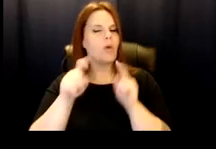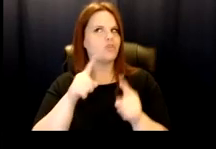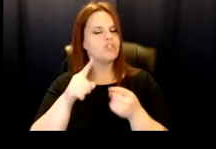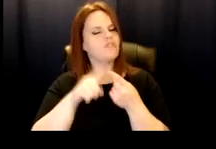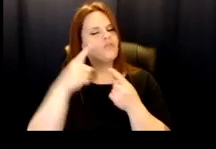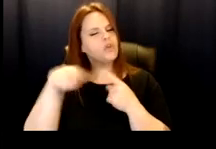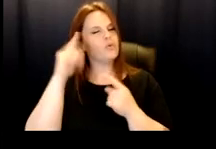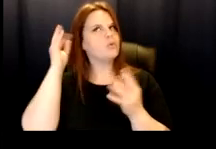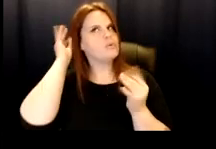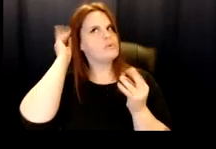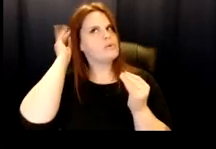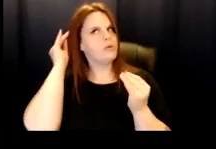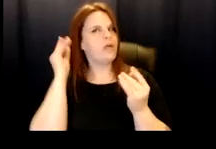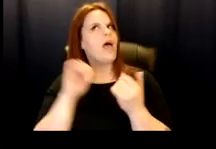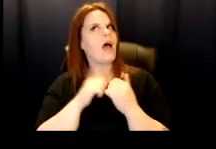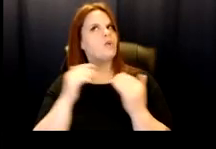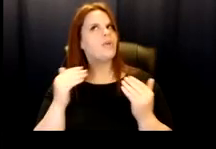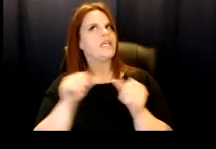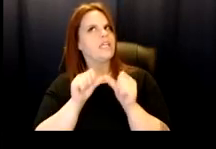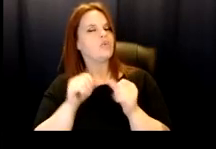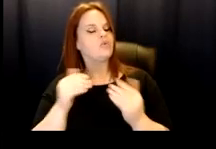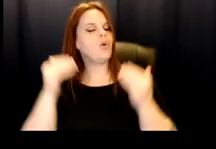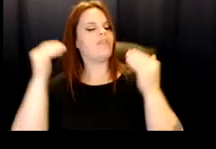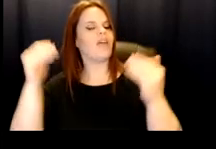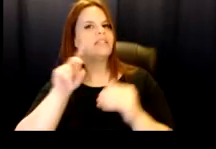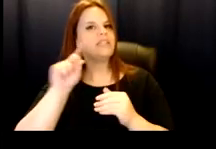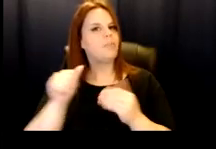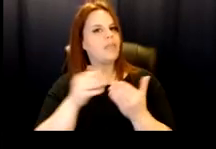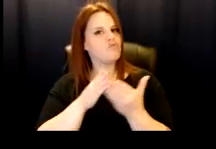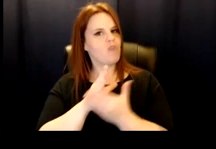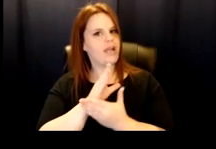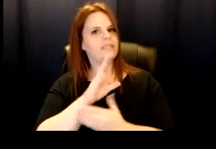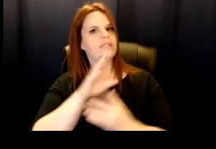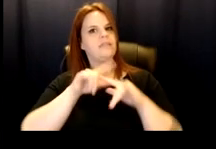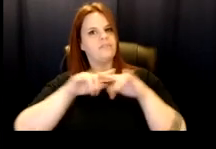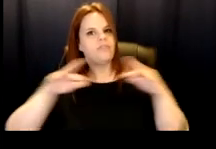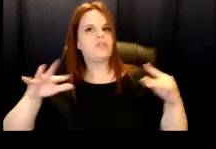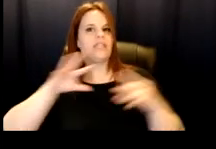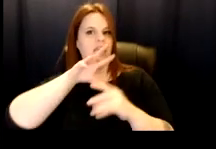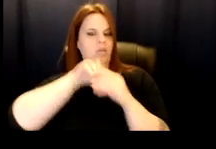continue to advance disability rights, accessibility and inclusion. Next slide.